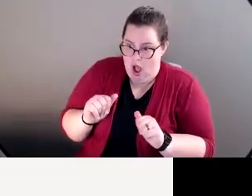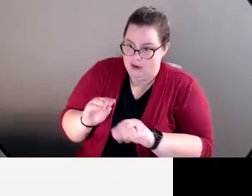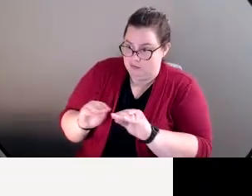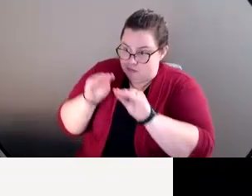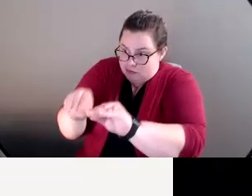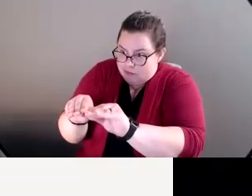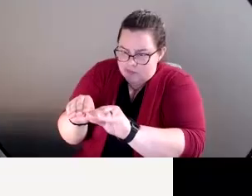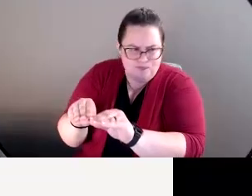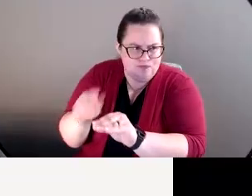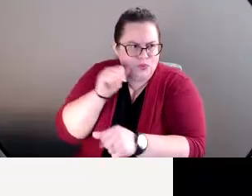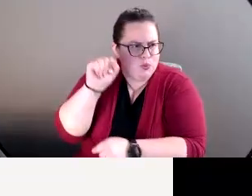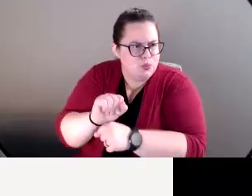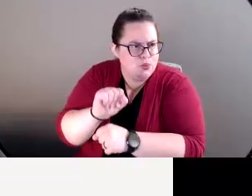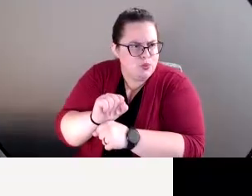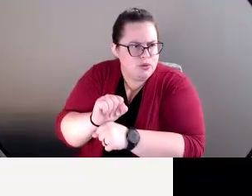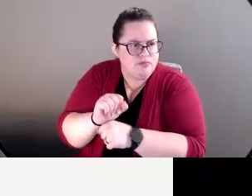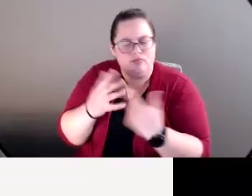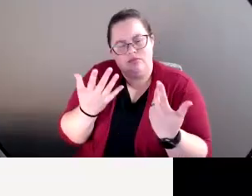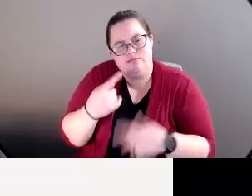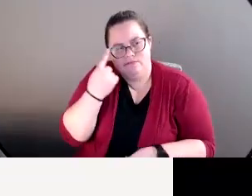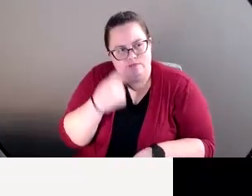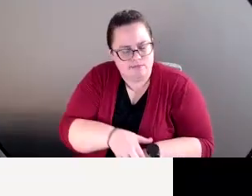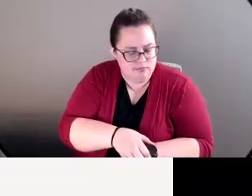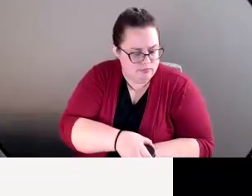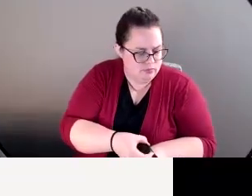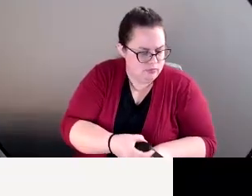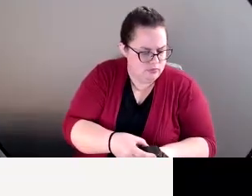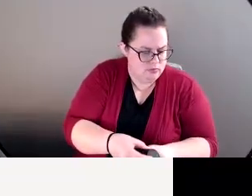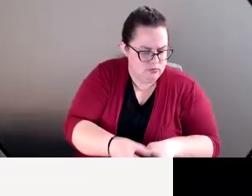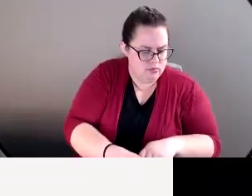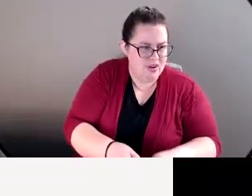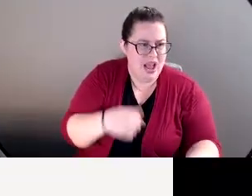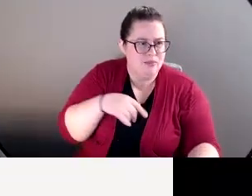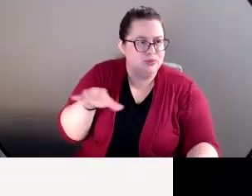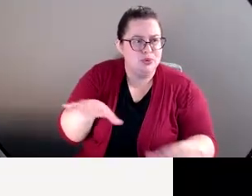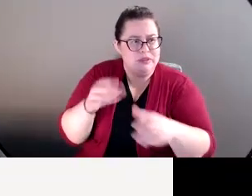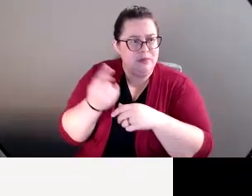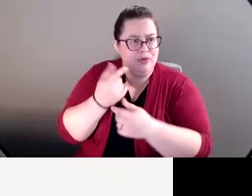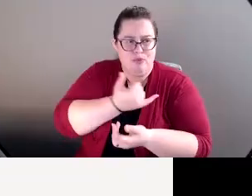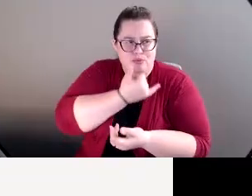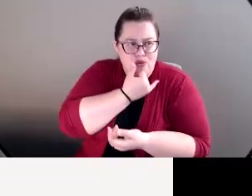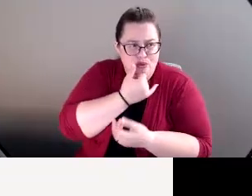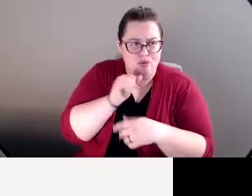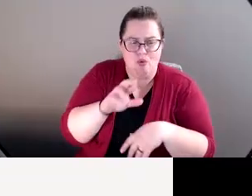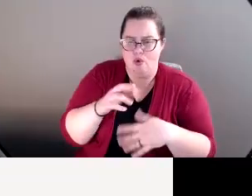So I was wondering if there was something that I'm doing wrong or if there's a new way of them doing it or if they disabled that.